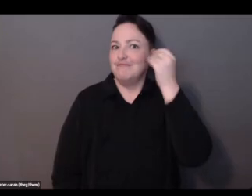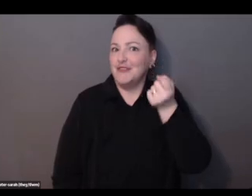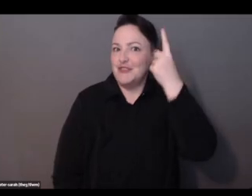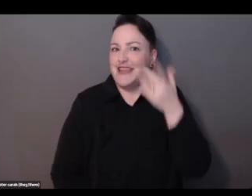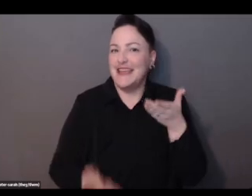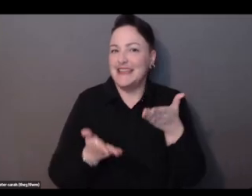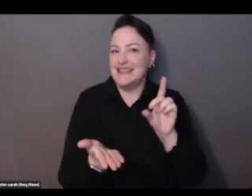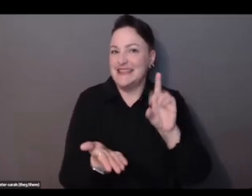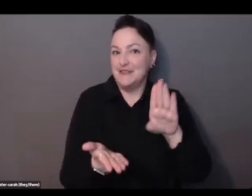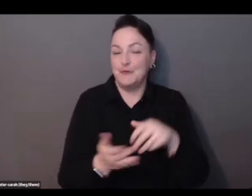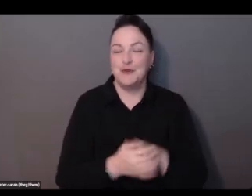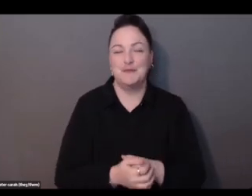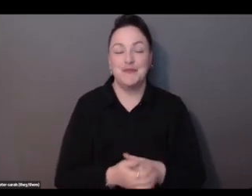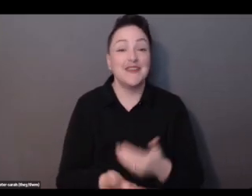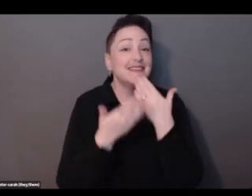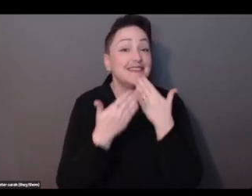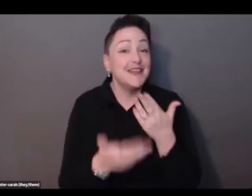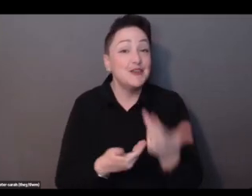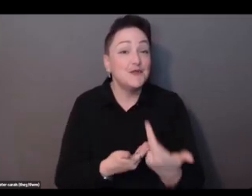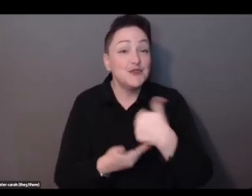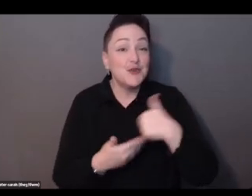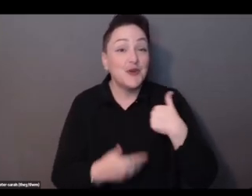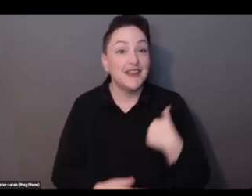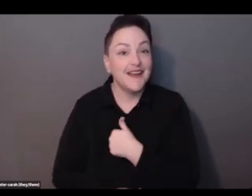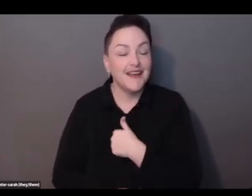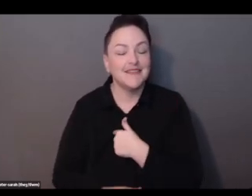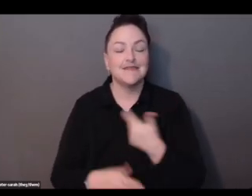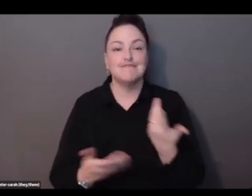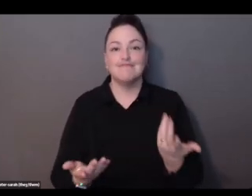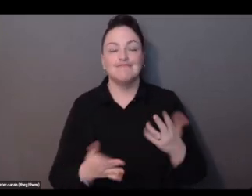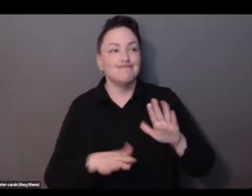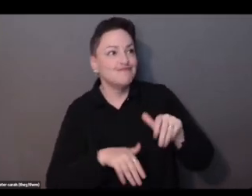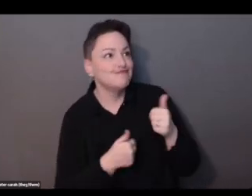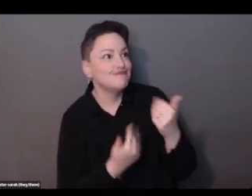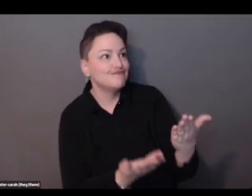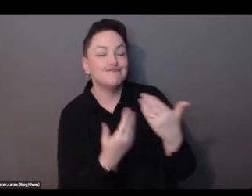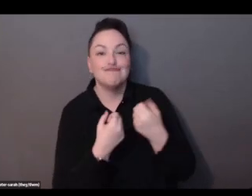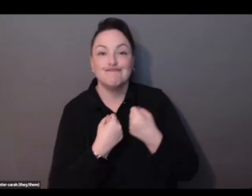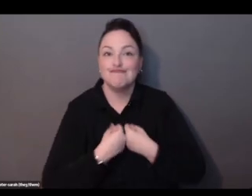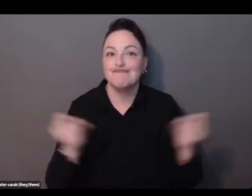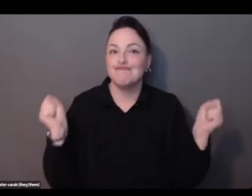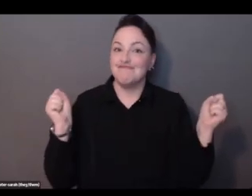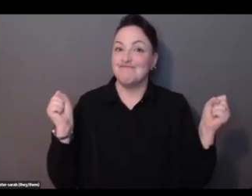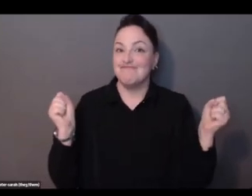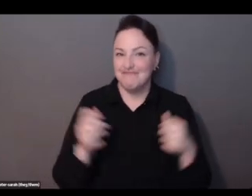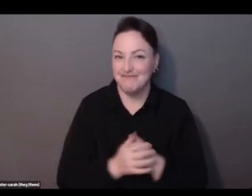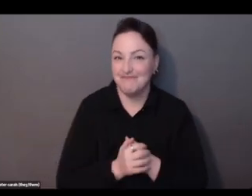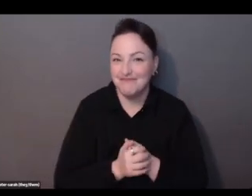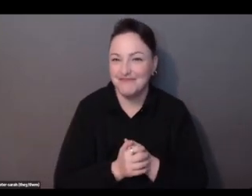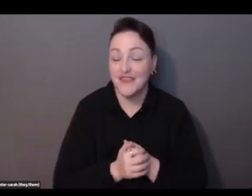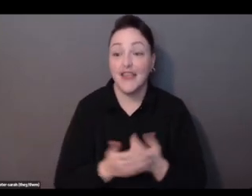the webinar and for openly coming with your questions and transparency. I'd also like to say, for those that are not